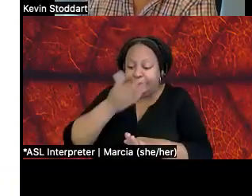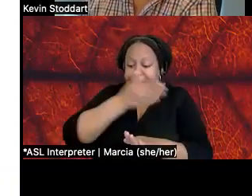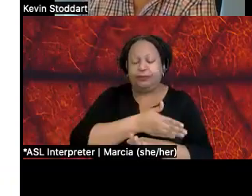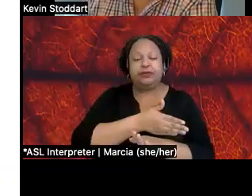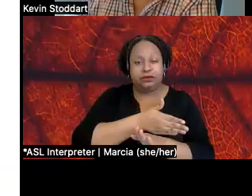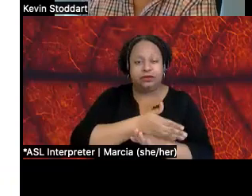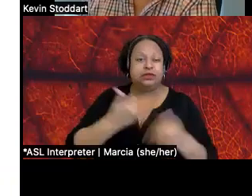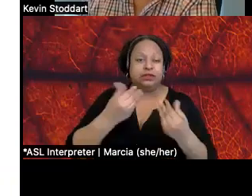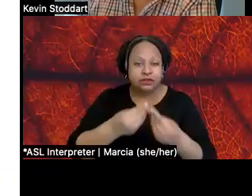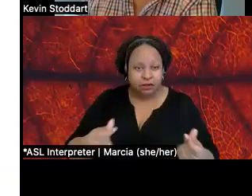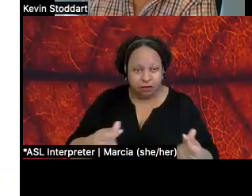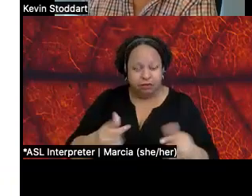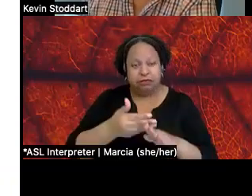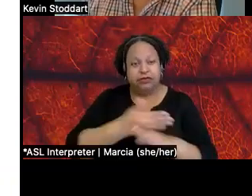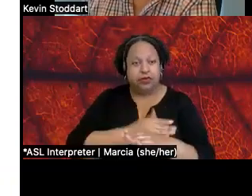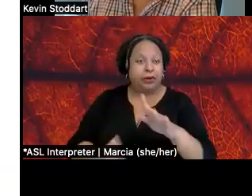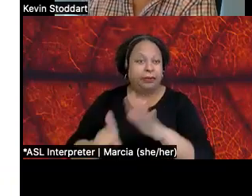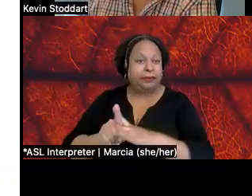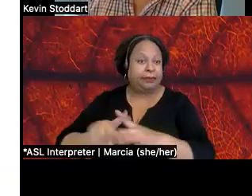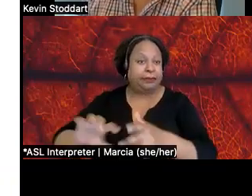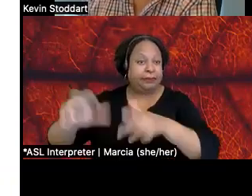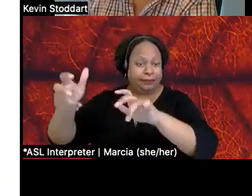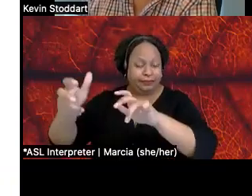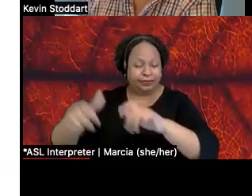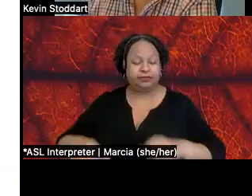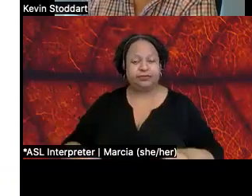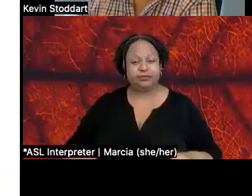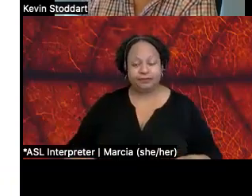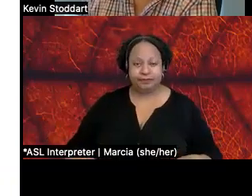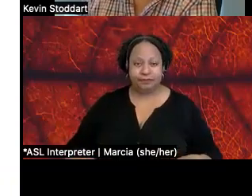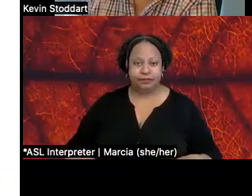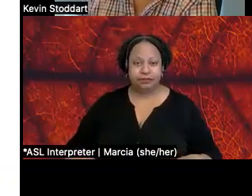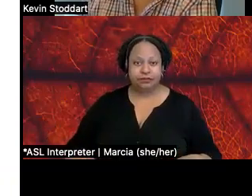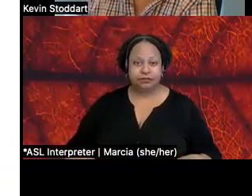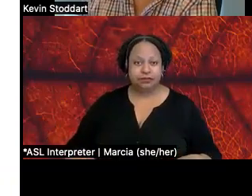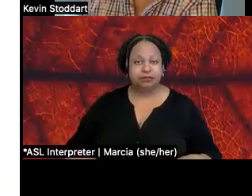before you're in the midst of the stress or the problem?